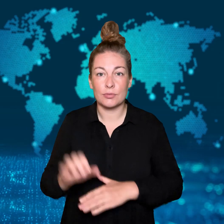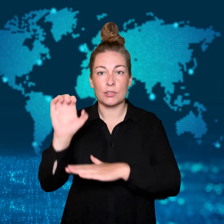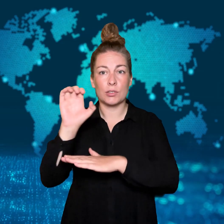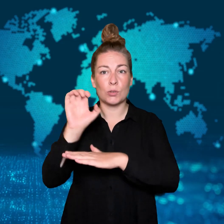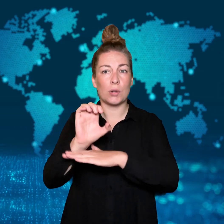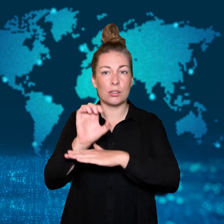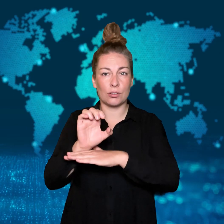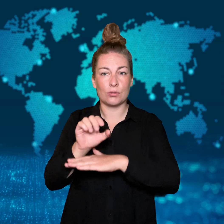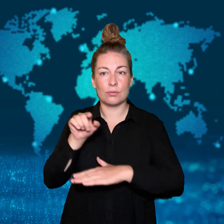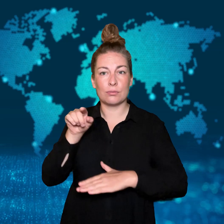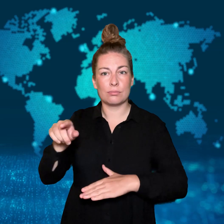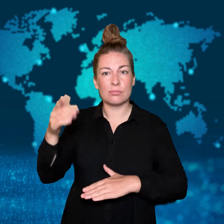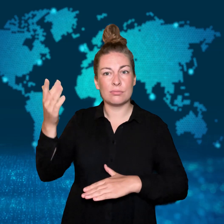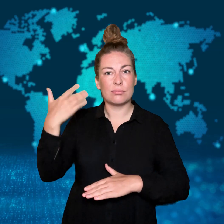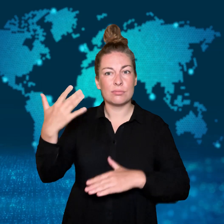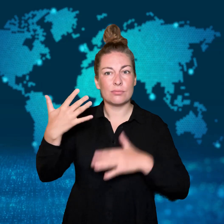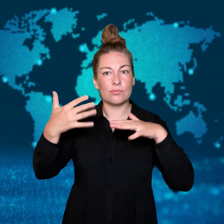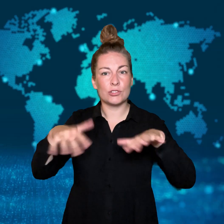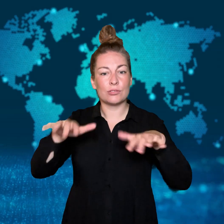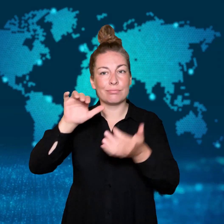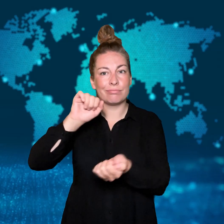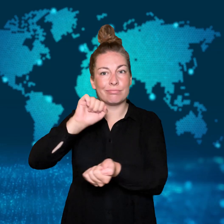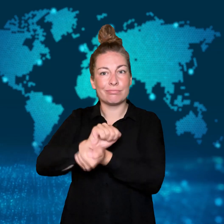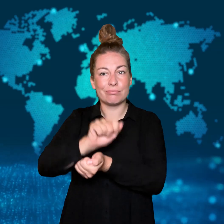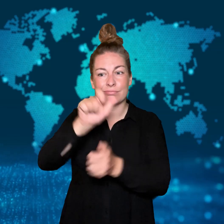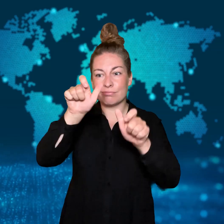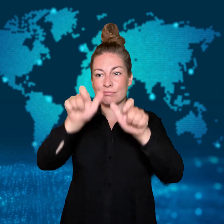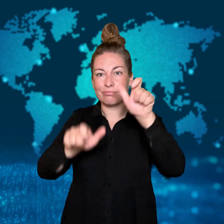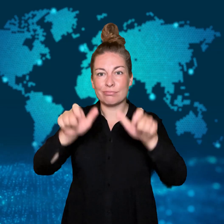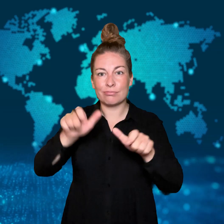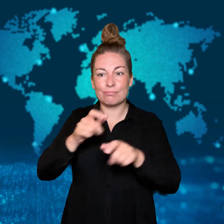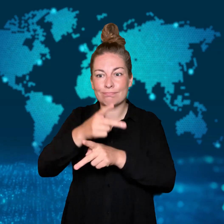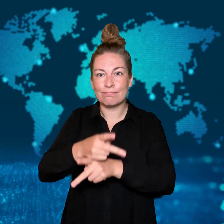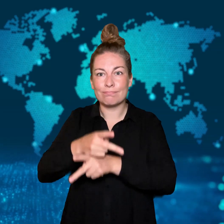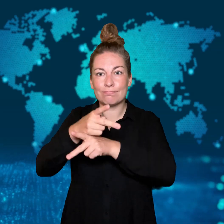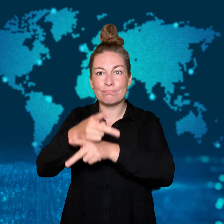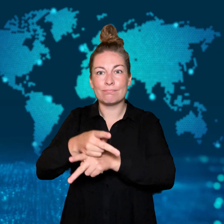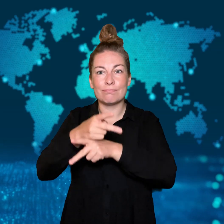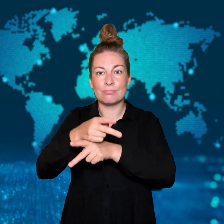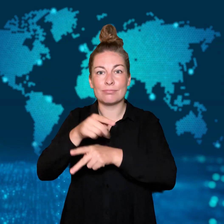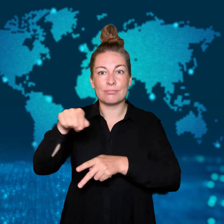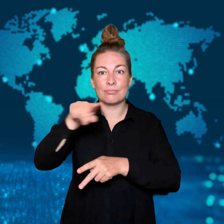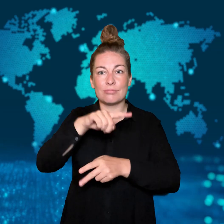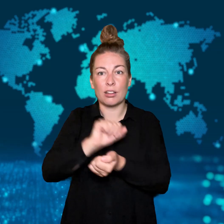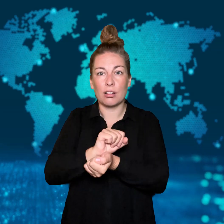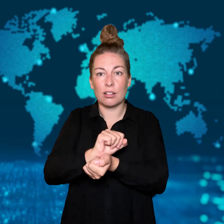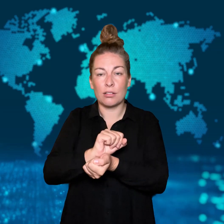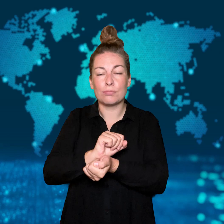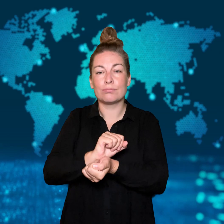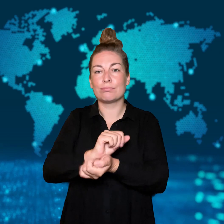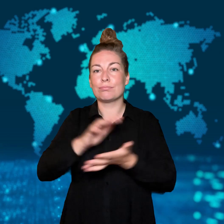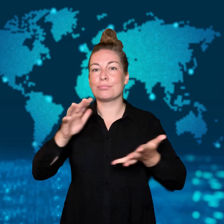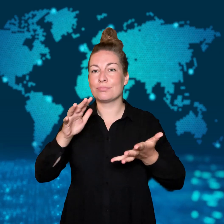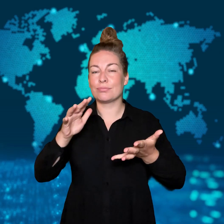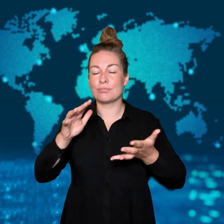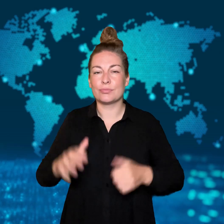Officers released from jails